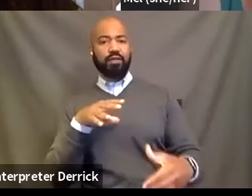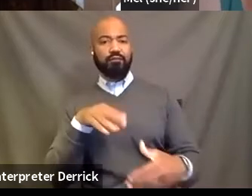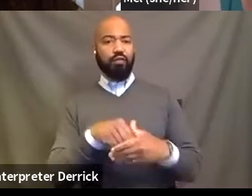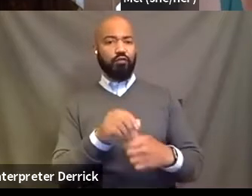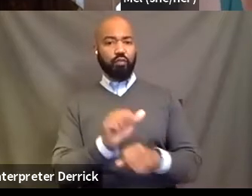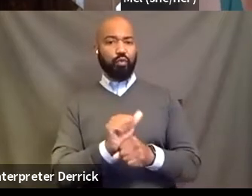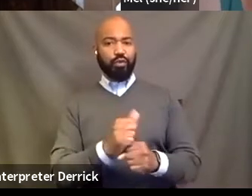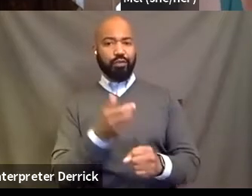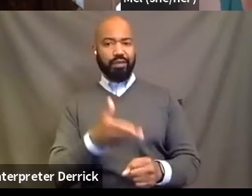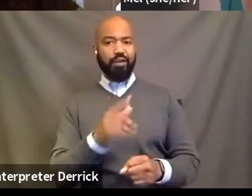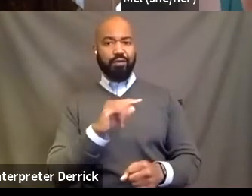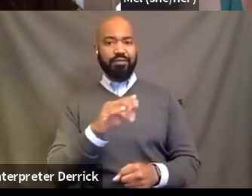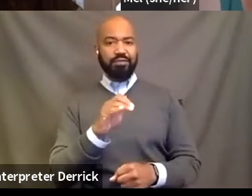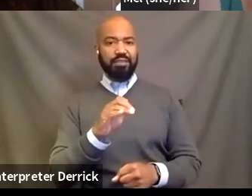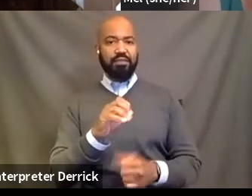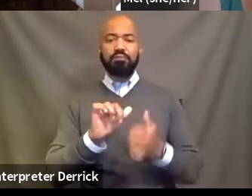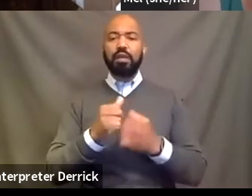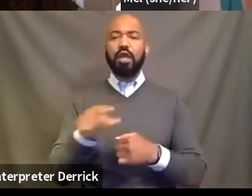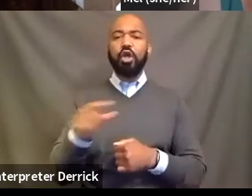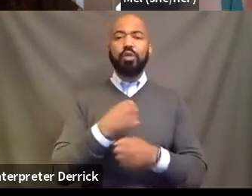Benjamin (they/them/elle): Can I invite you. Leah (she/her): Thank you for the invitation.